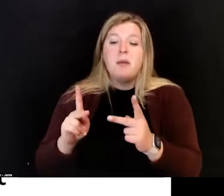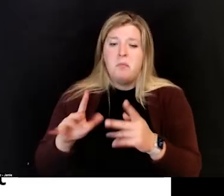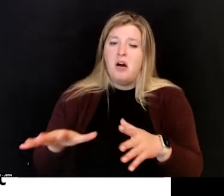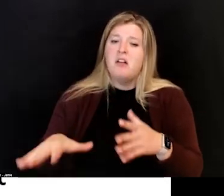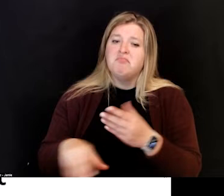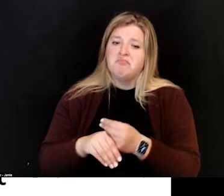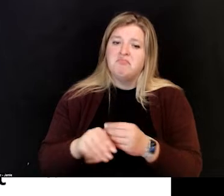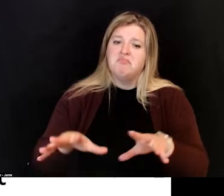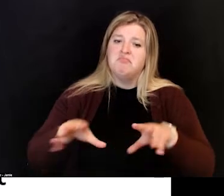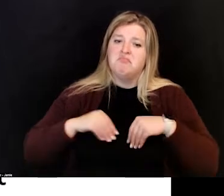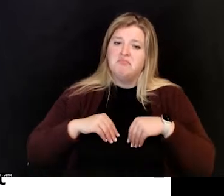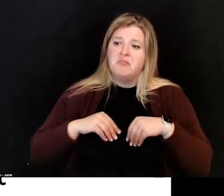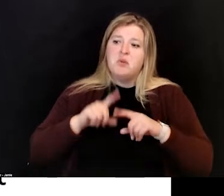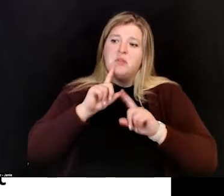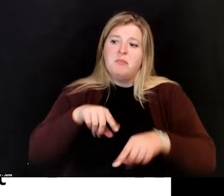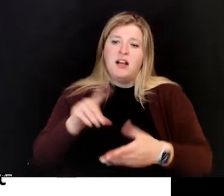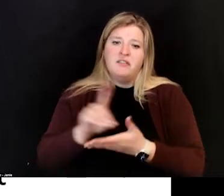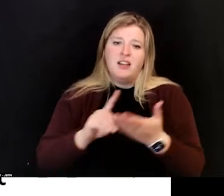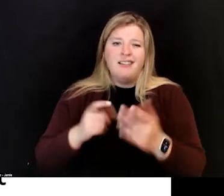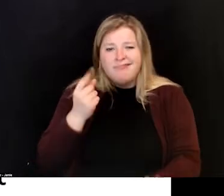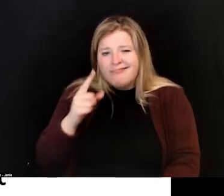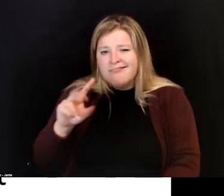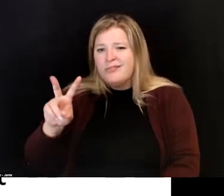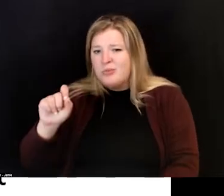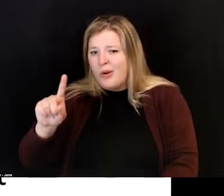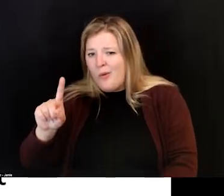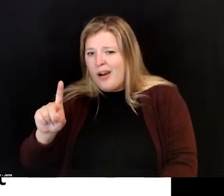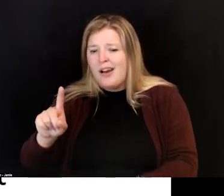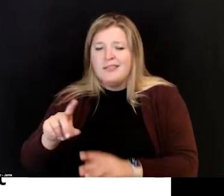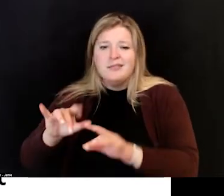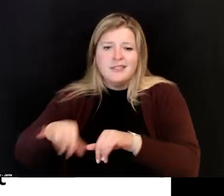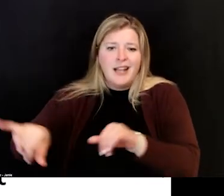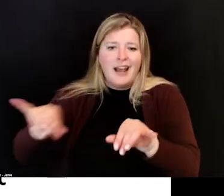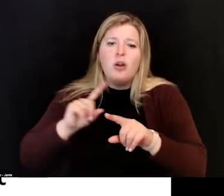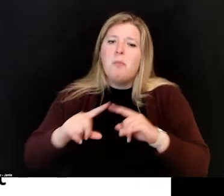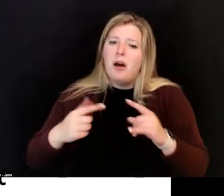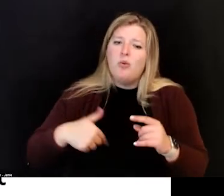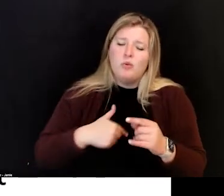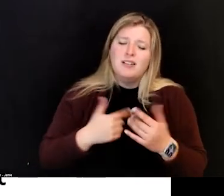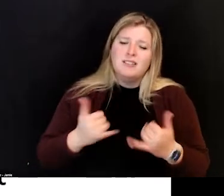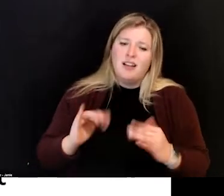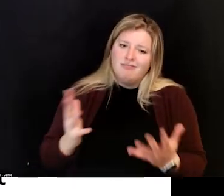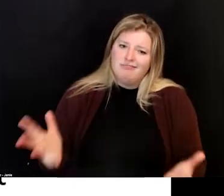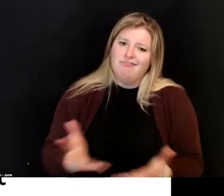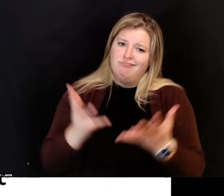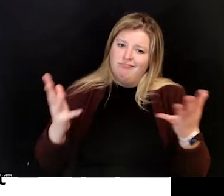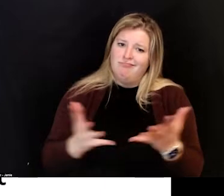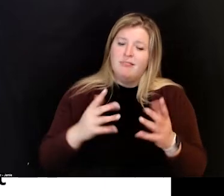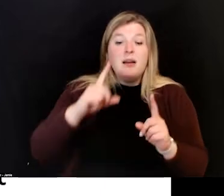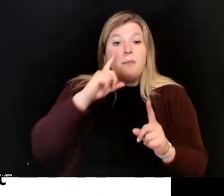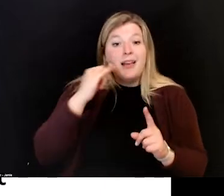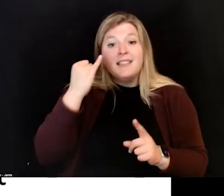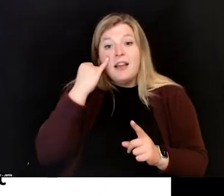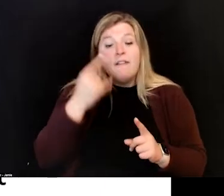even though it's a 2.1 standard and supports 2.1 standards. And that's because it is so tough, if you pick a toolkit